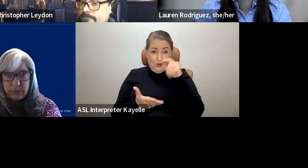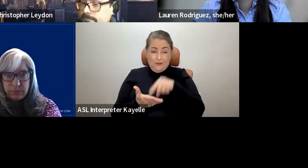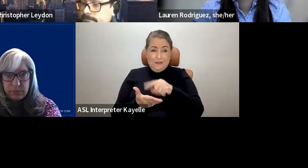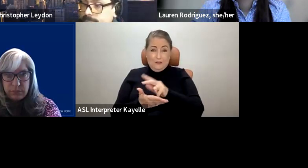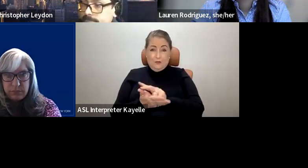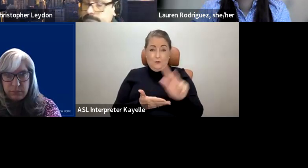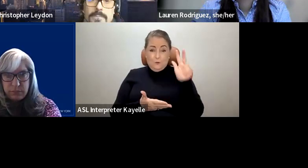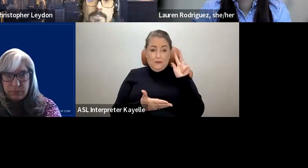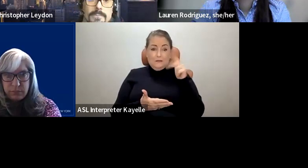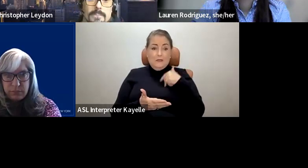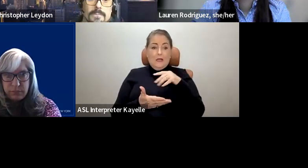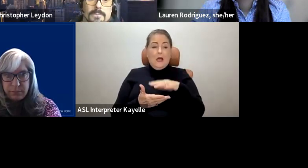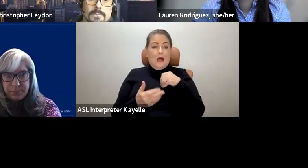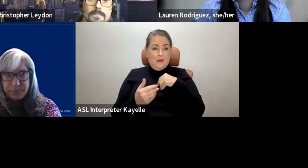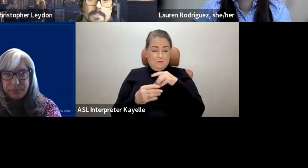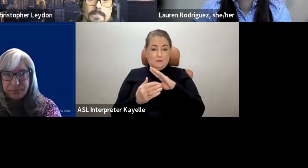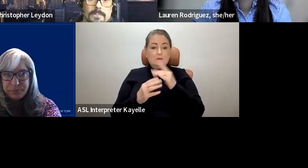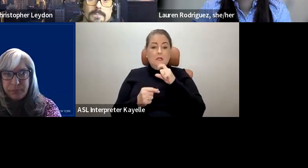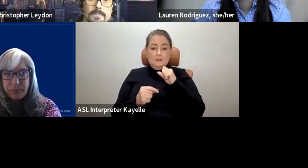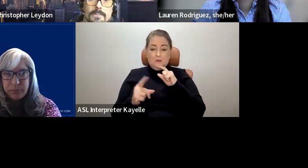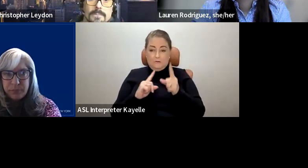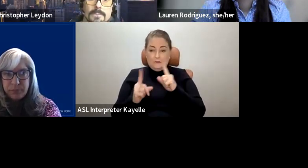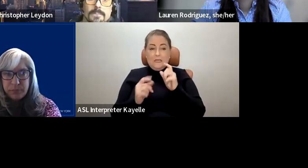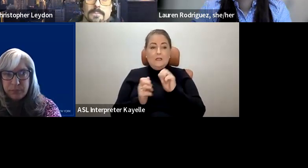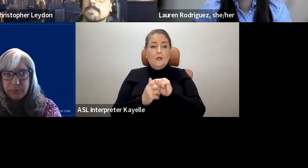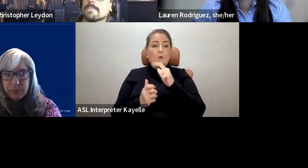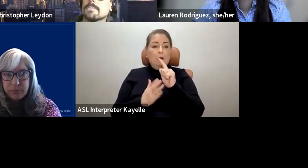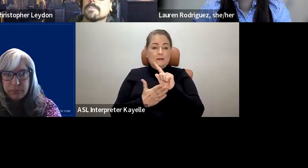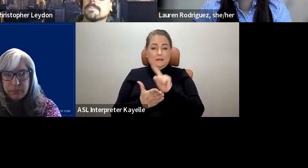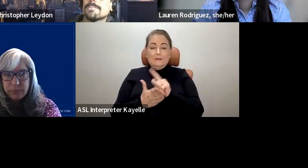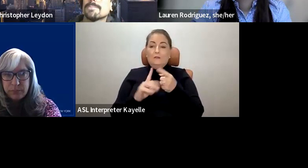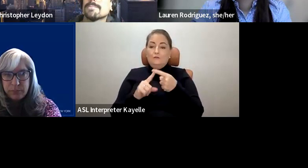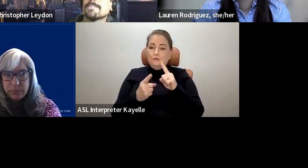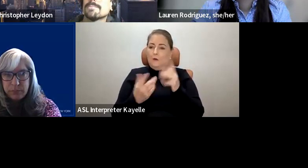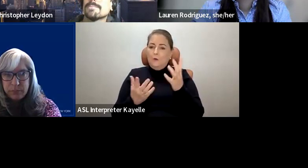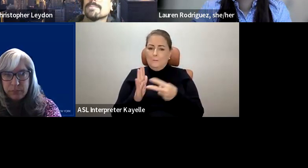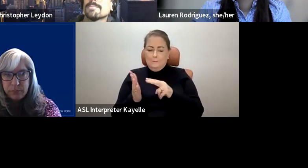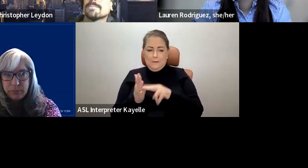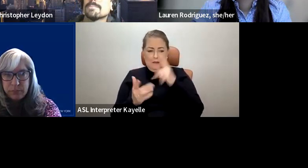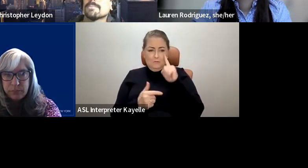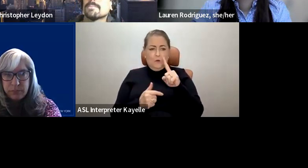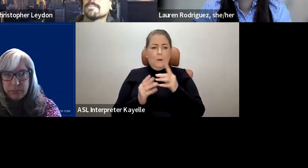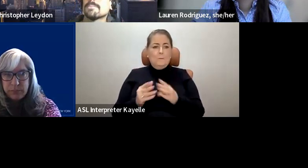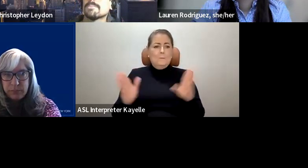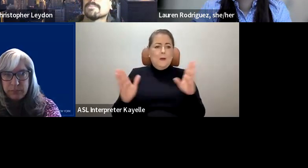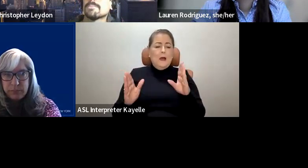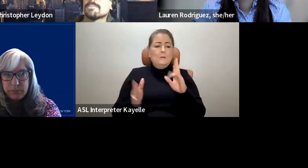conversations with many of my legal friends about what does this mean for both public universities in New York State?